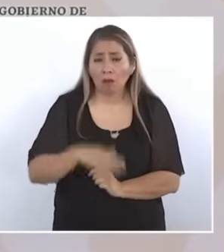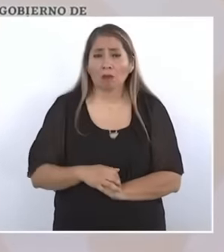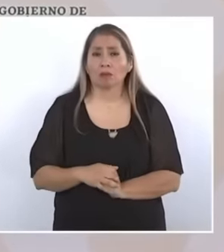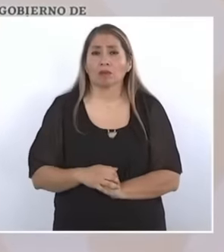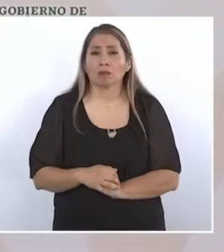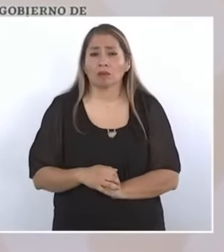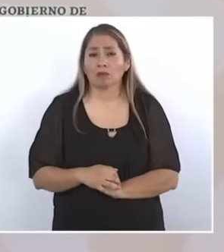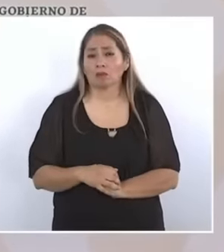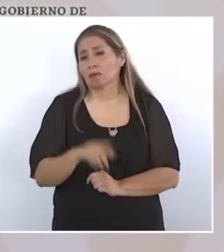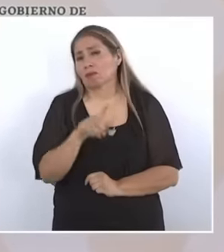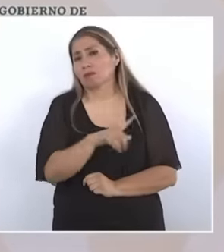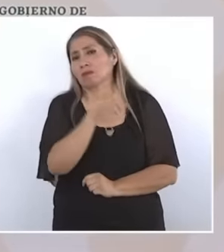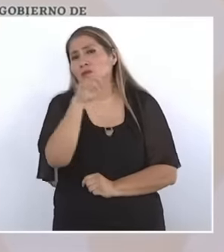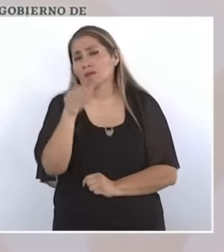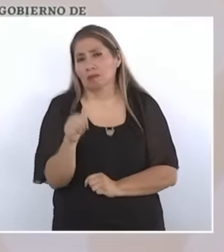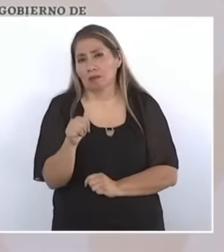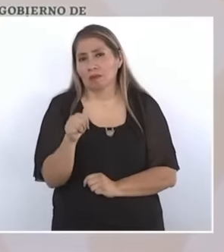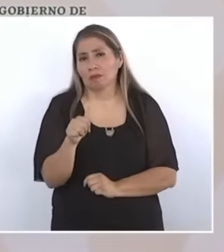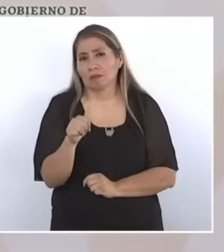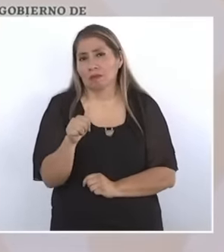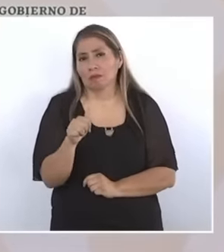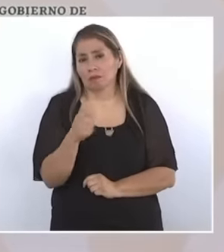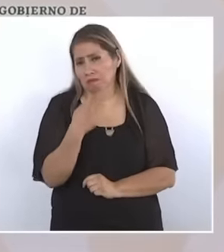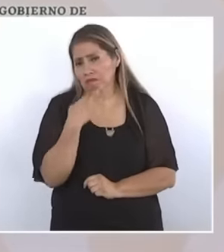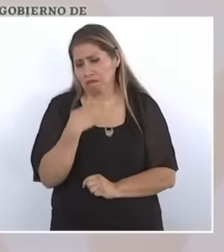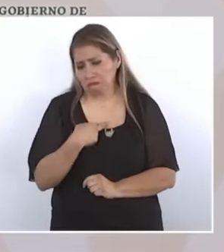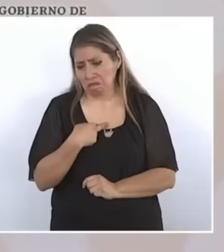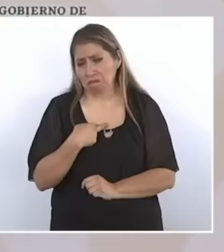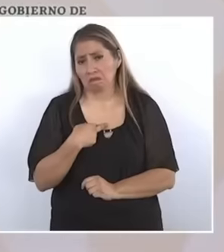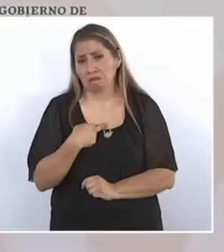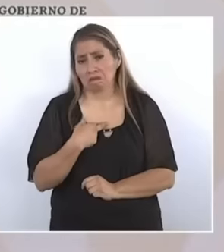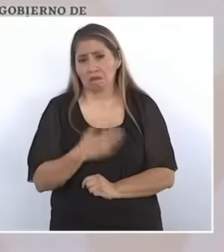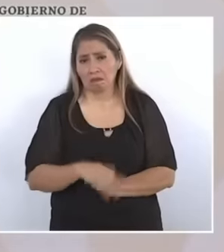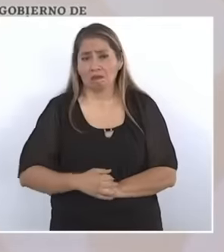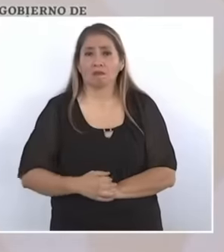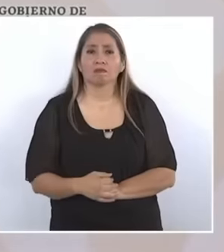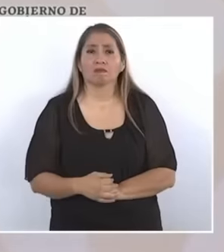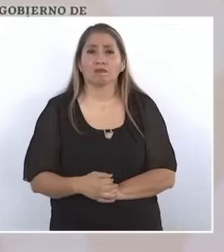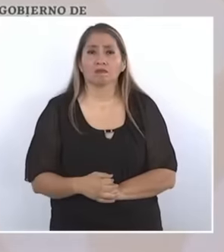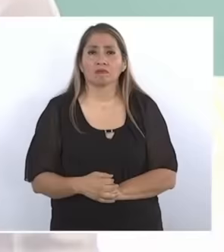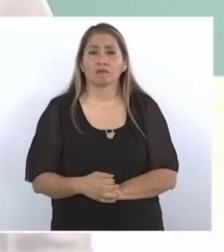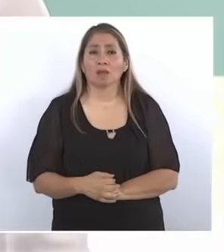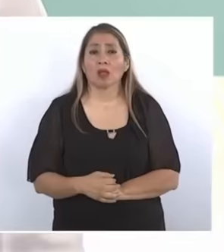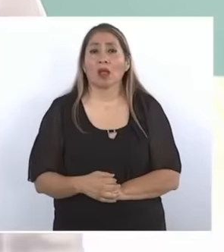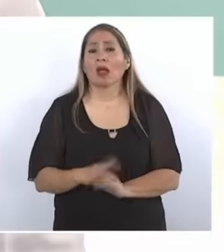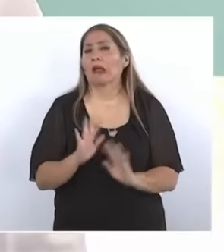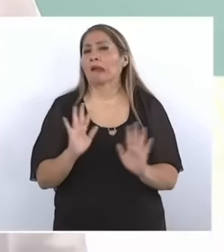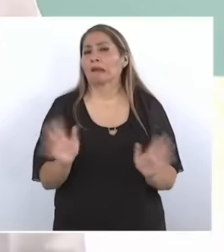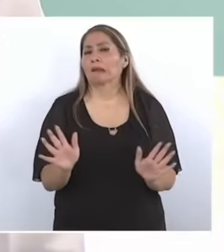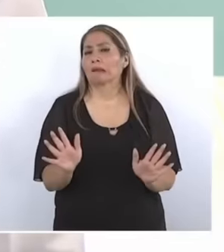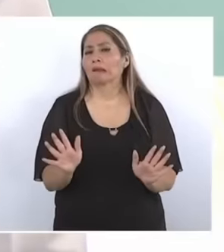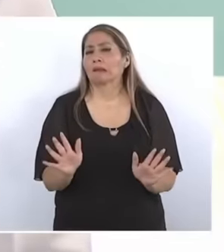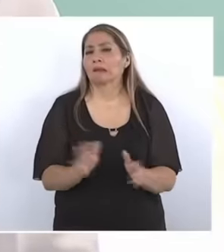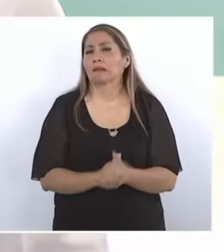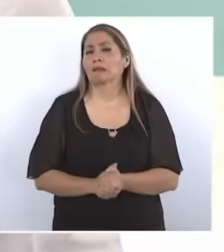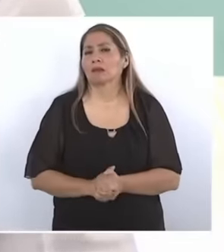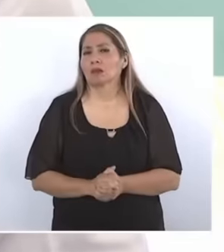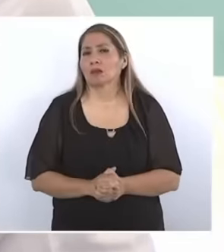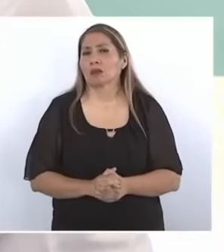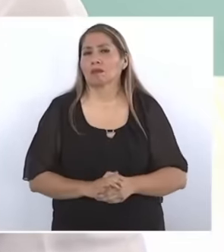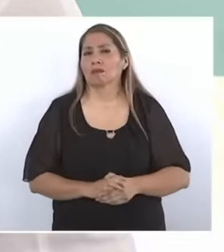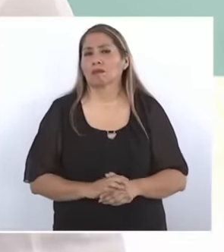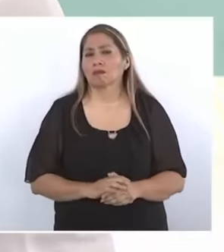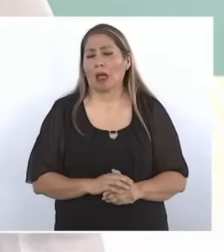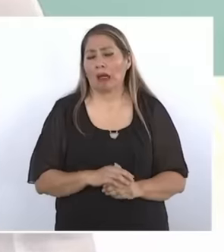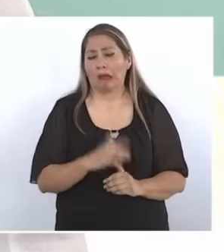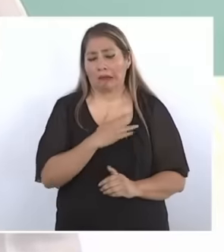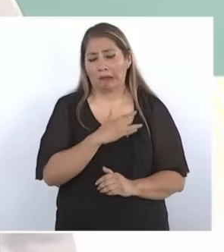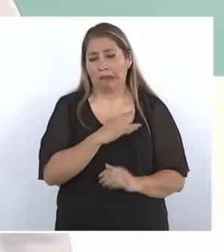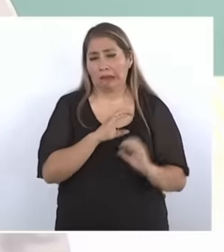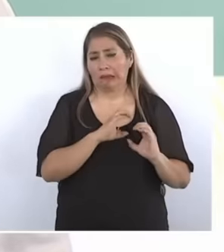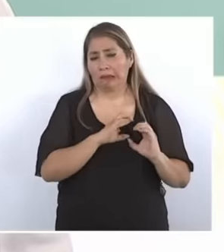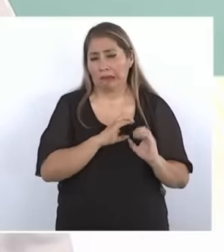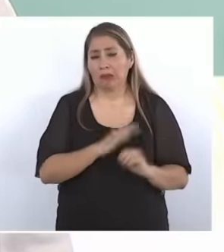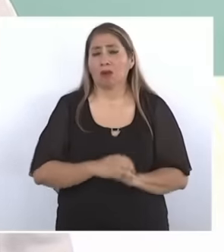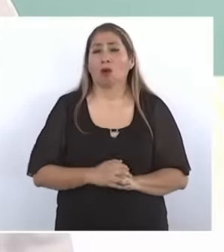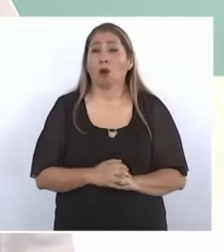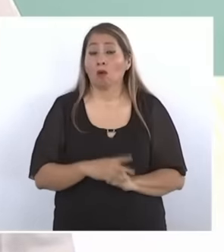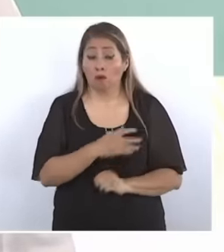then they responded to me think about what to do and so with all their hearts there were families who